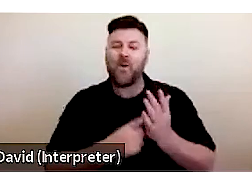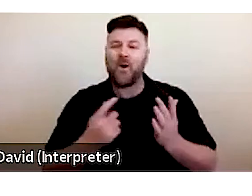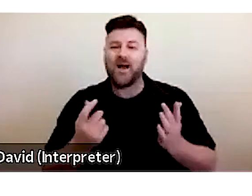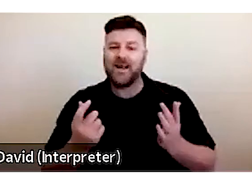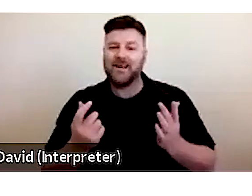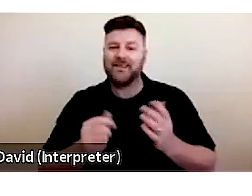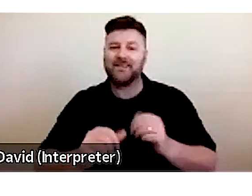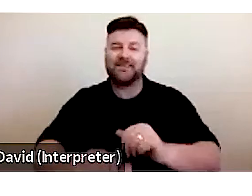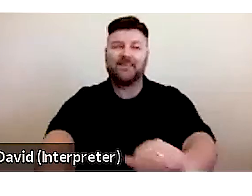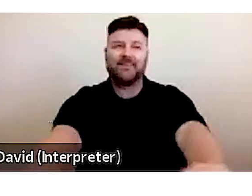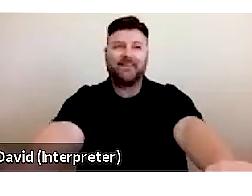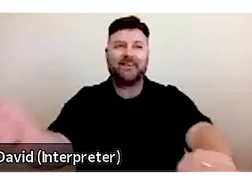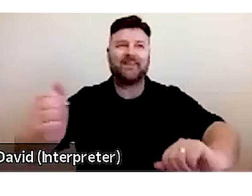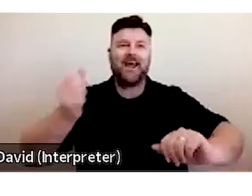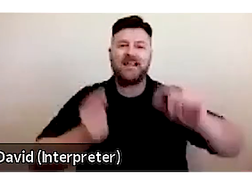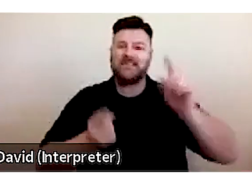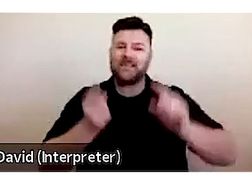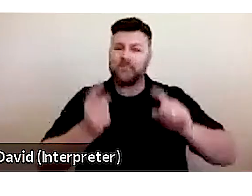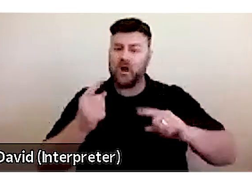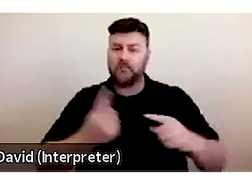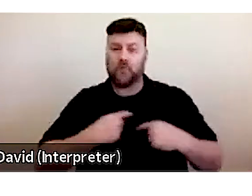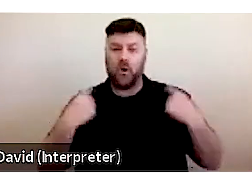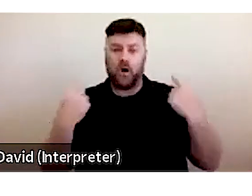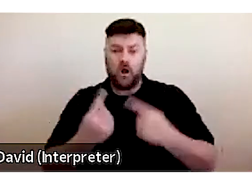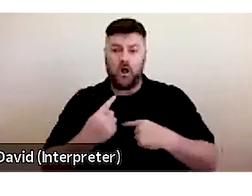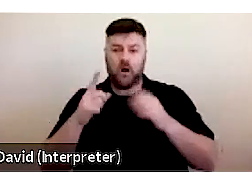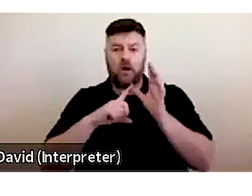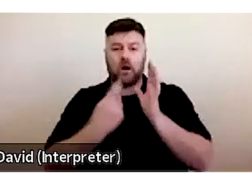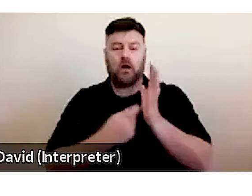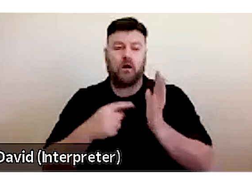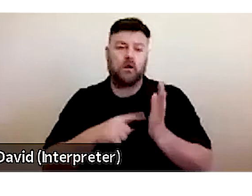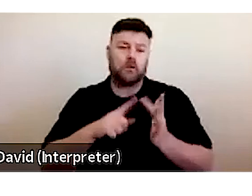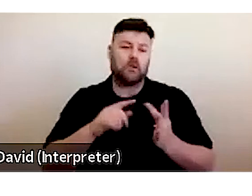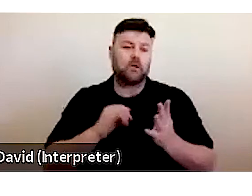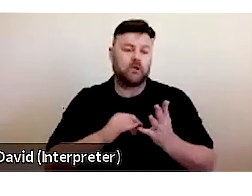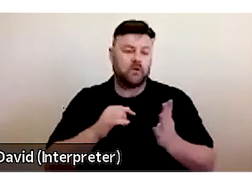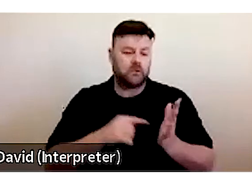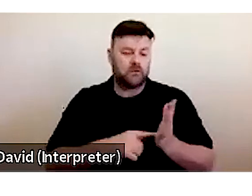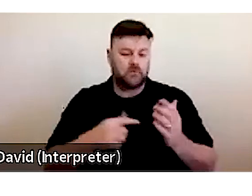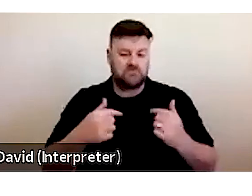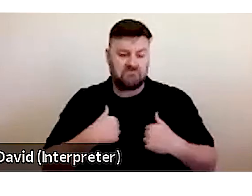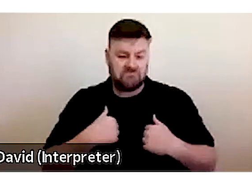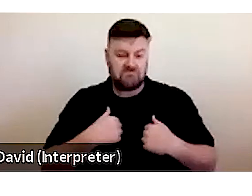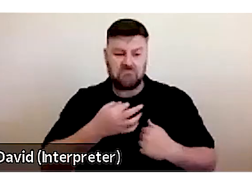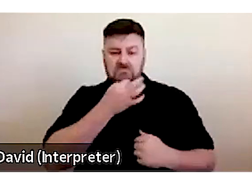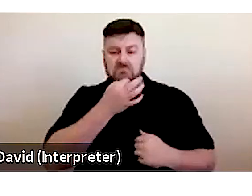I think sometimes as an artist this is the callout that you can